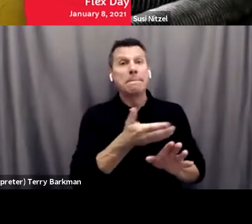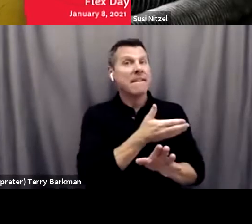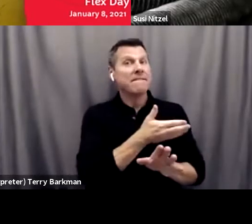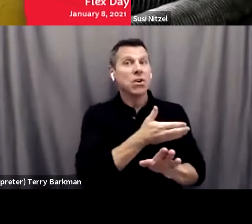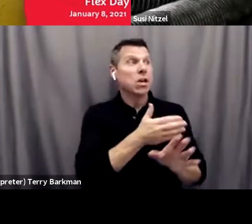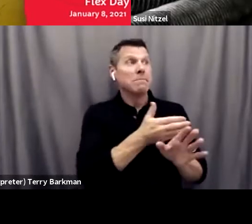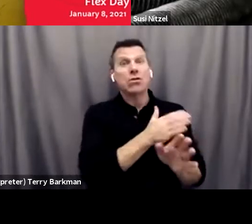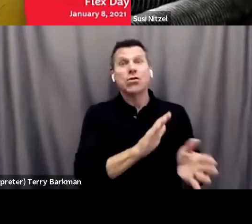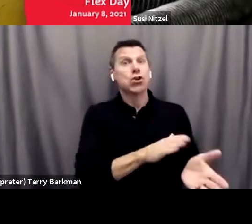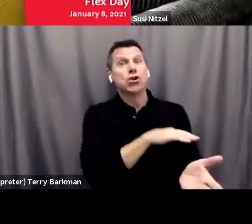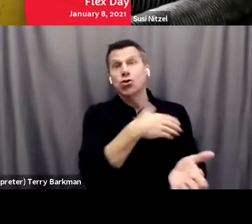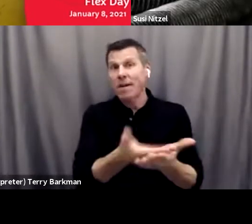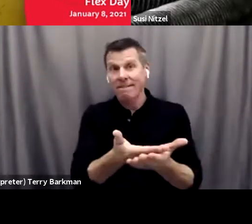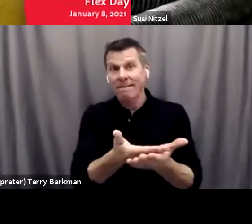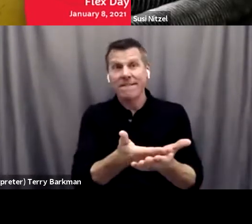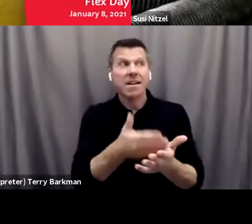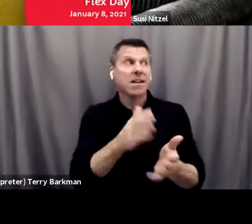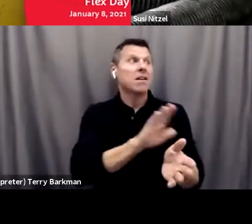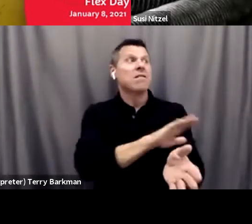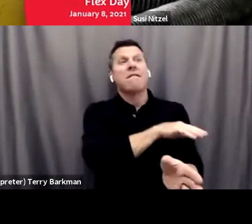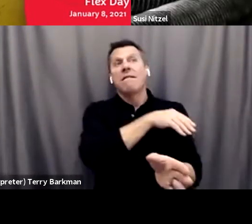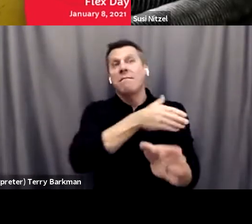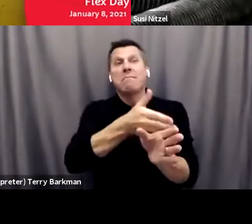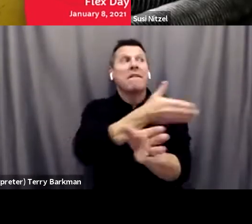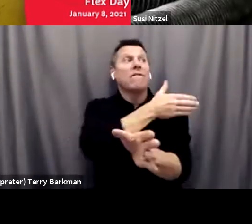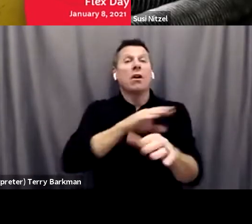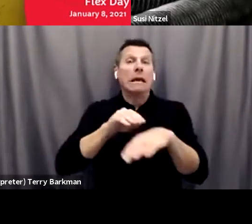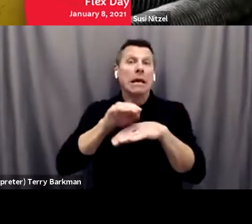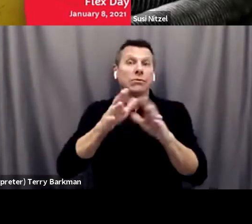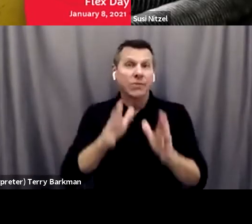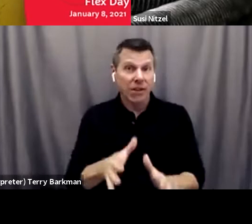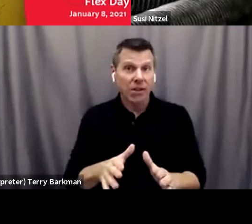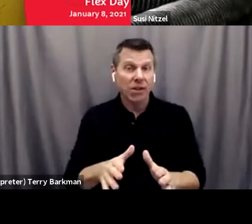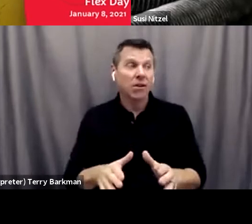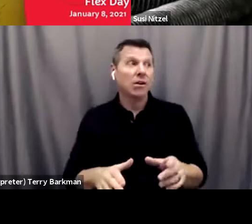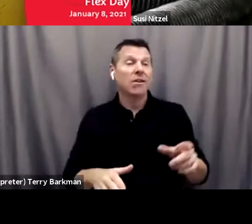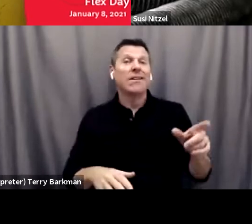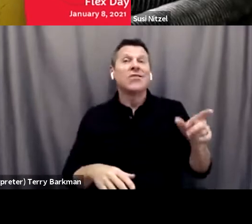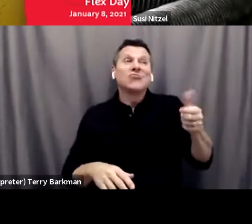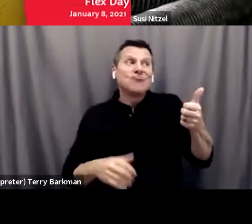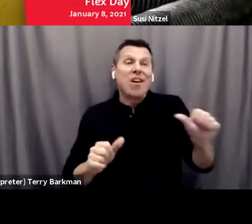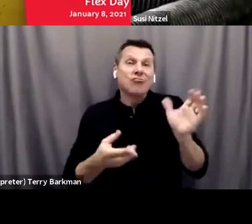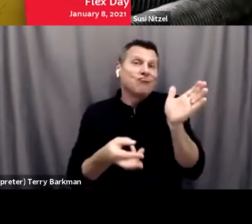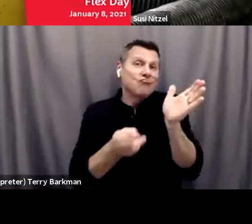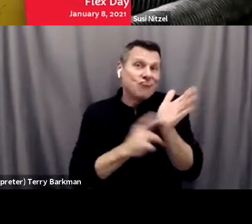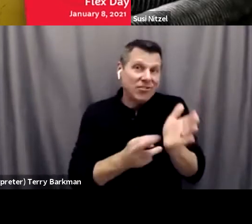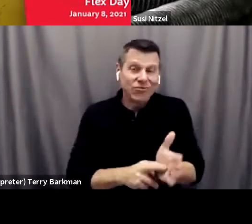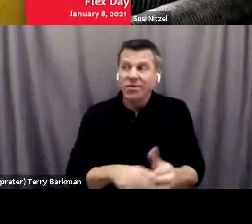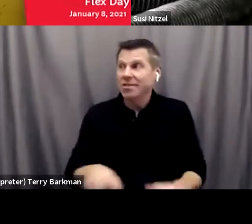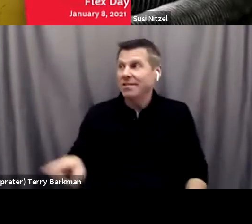counselor, or before they even get to a class, or while they're trying to register. And they're such a huge part of that support.